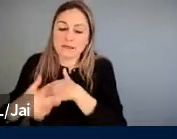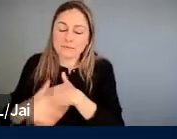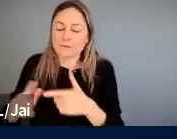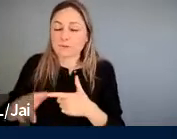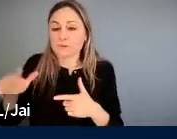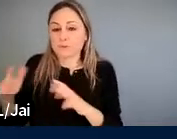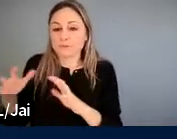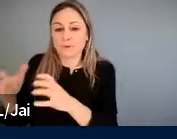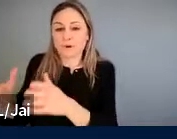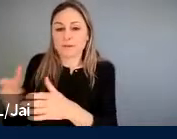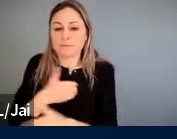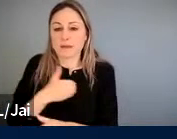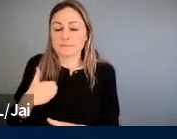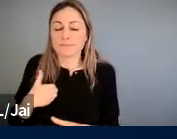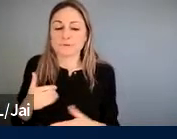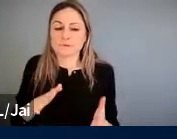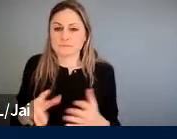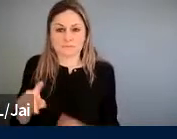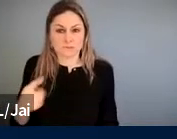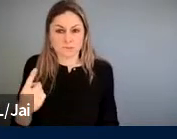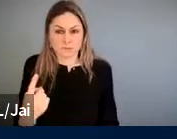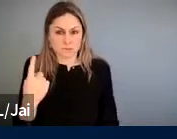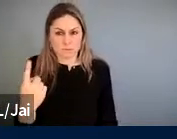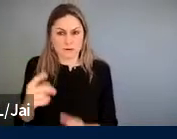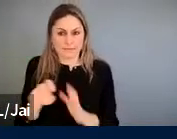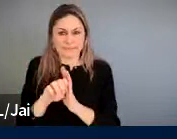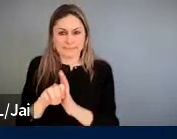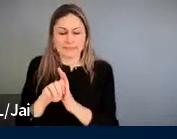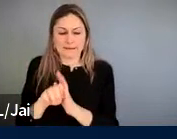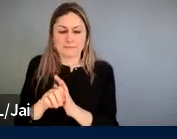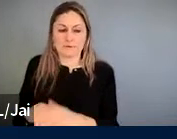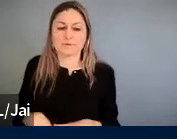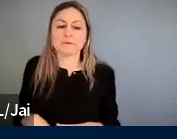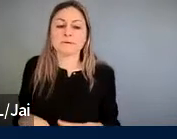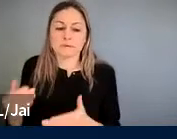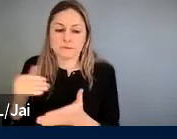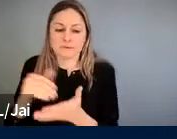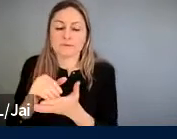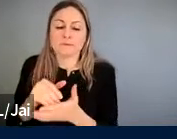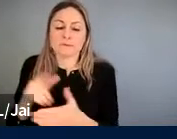so forth. And that's just one example. This, again, can vary based upon the tool and the